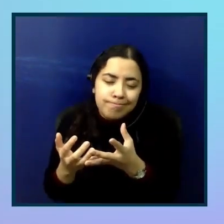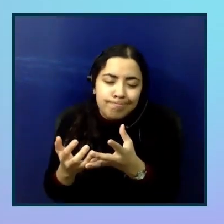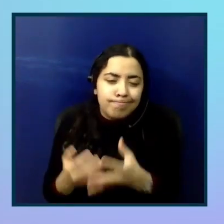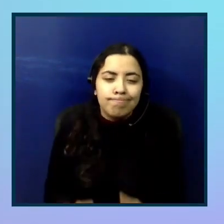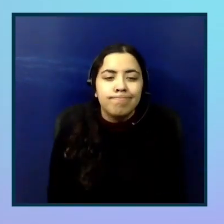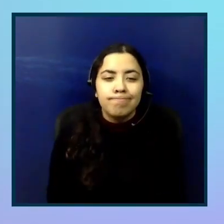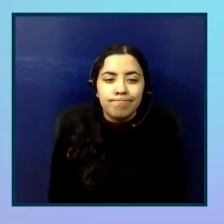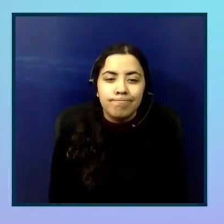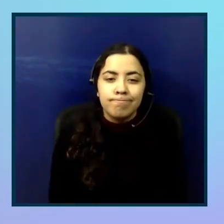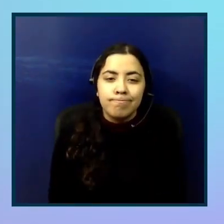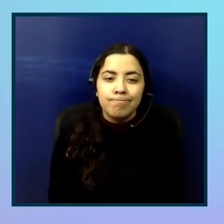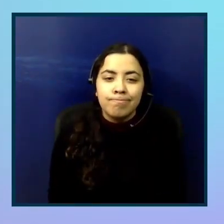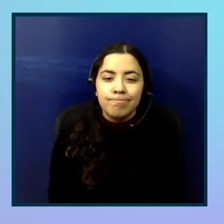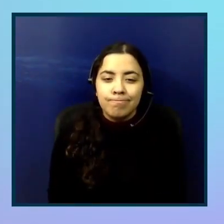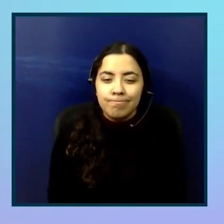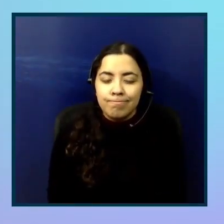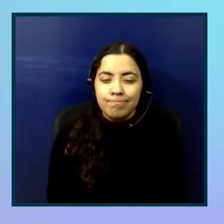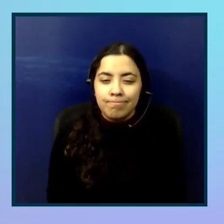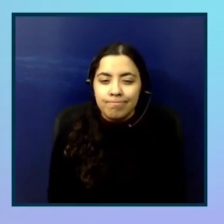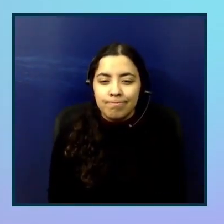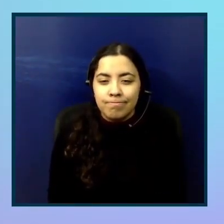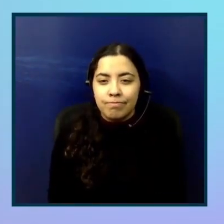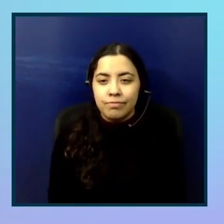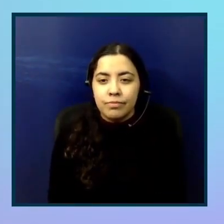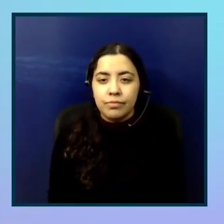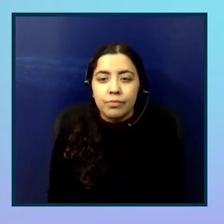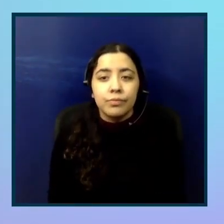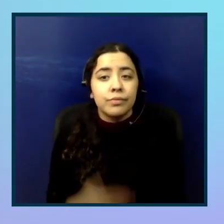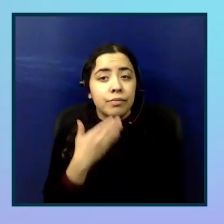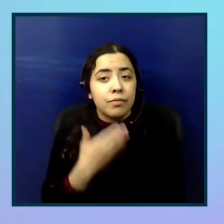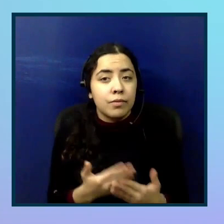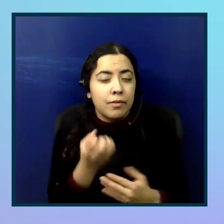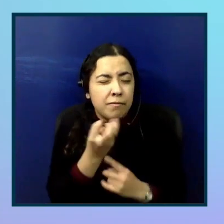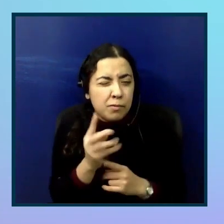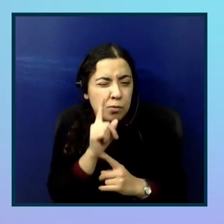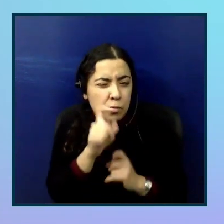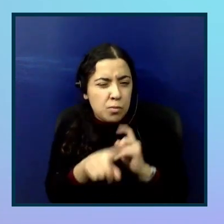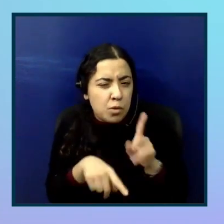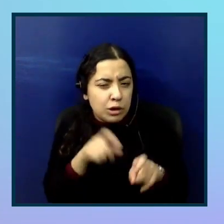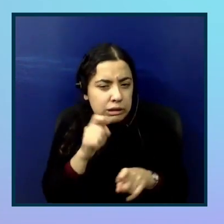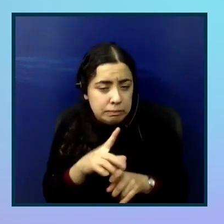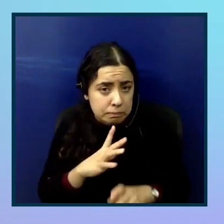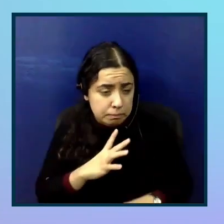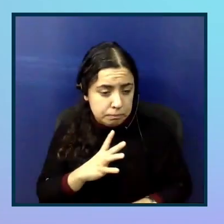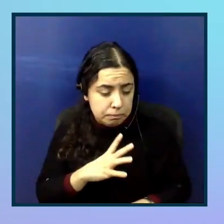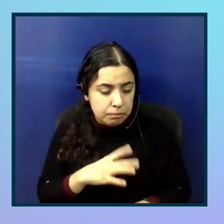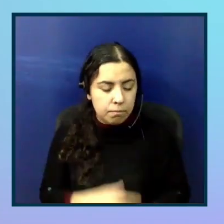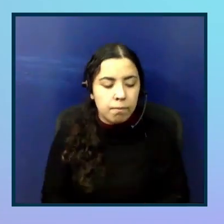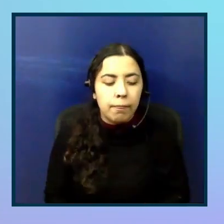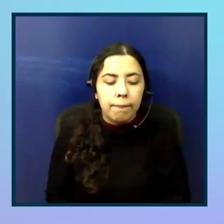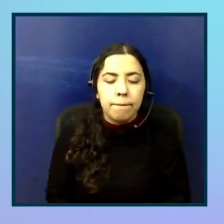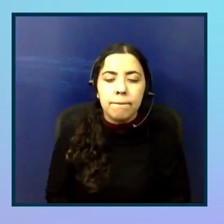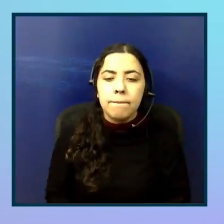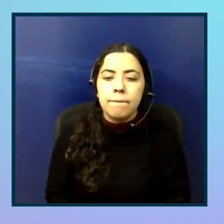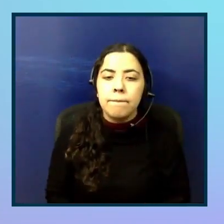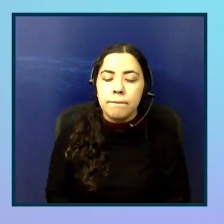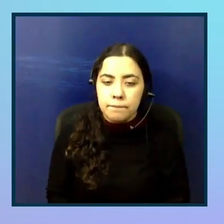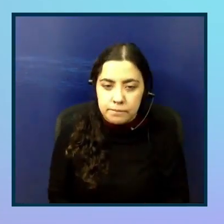Thank you. All right, I think we have time for a couple of more questions. How do you account for the fact that some